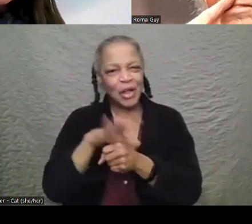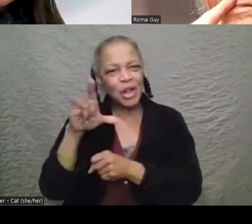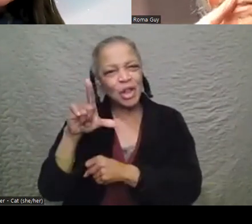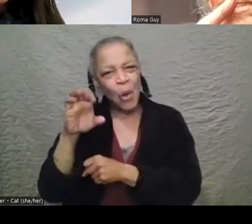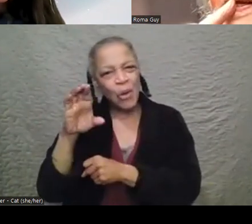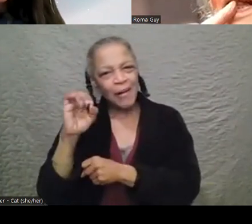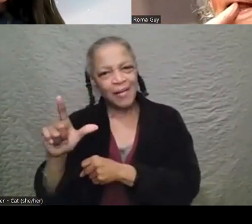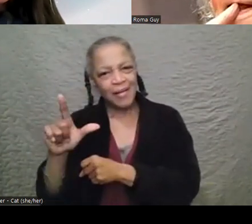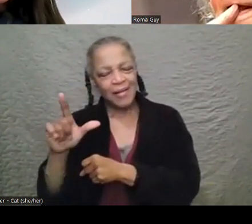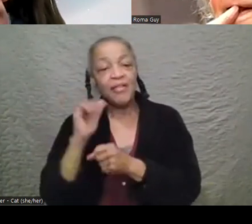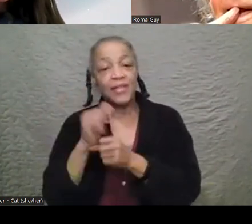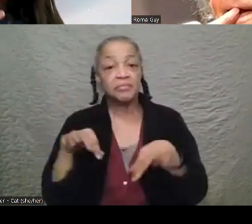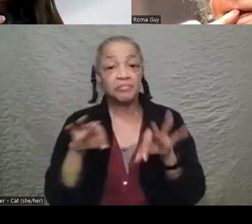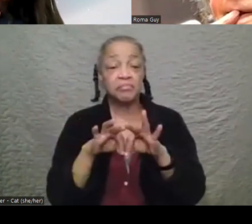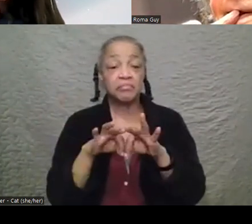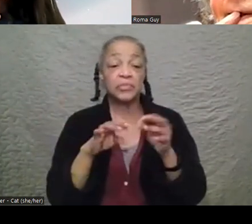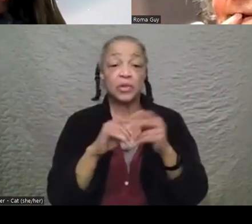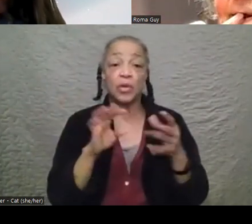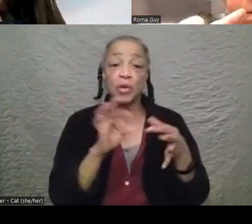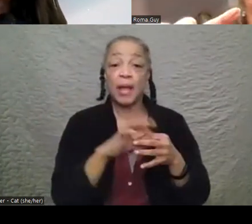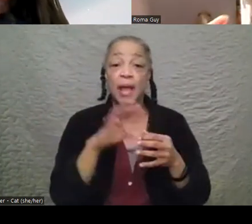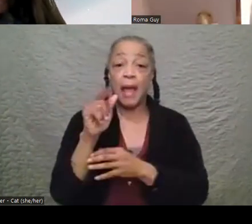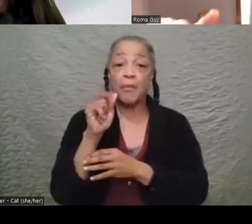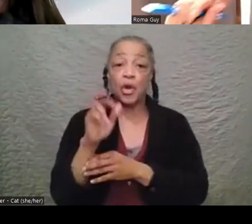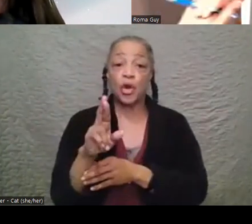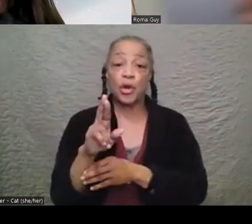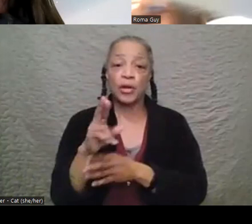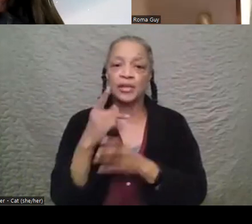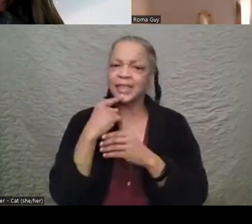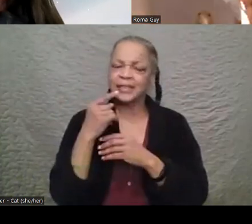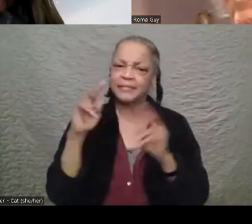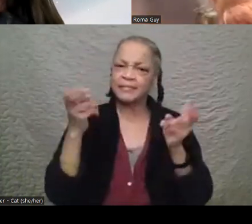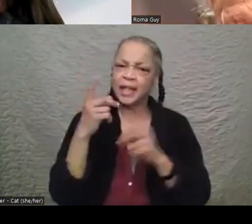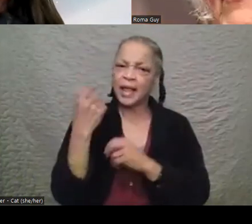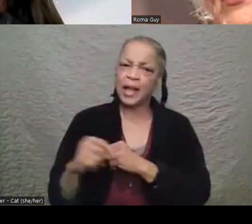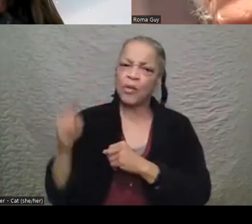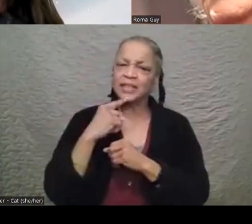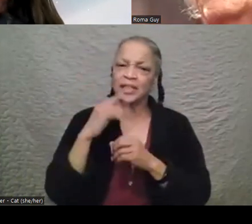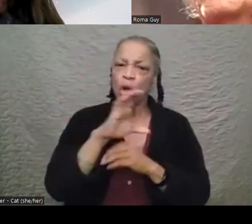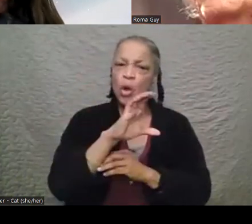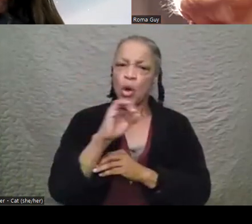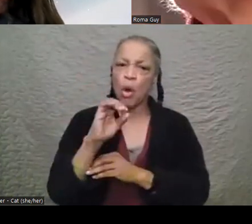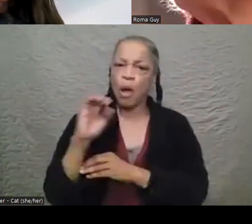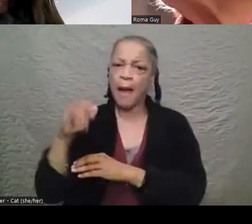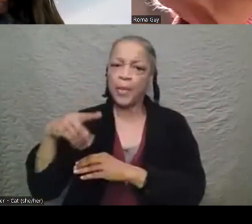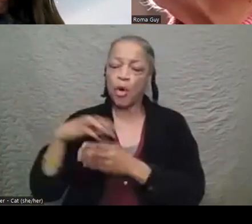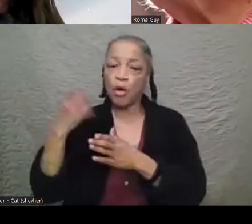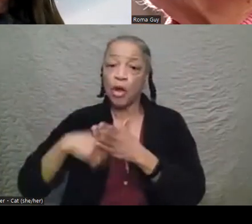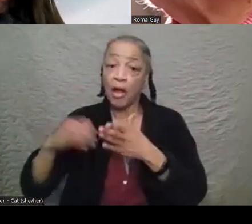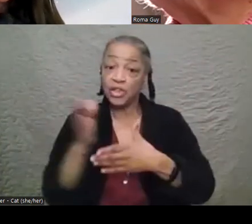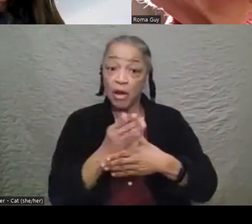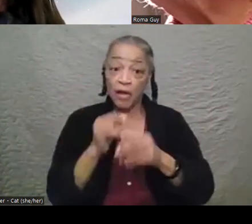to that , Amber Caldwell says has anyone seen a model for co-op or cost-sharing for community